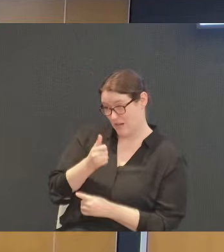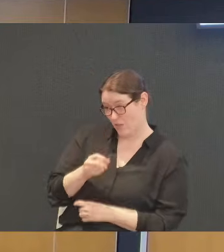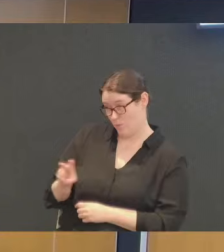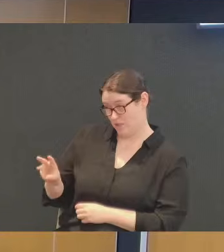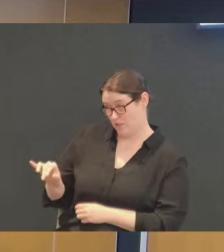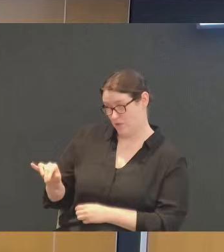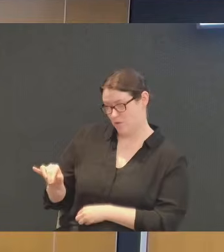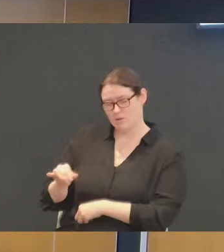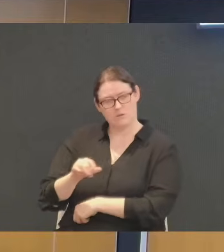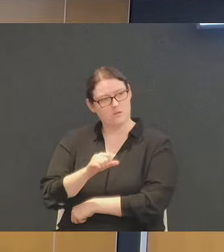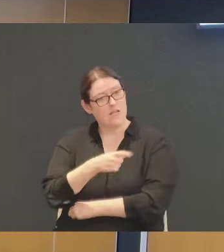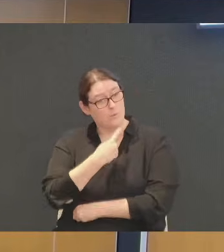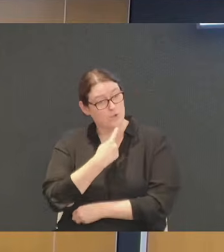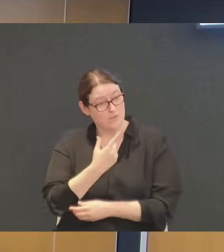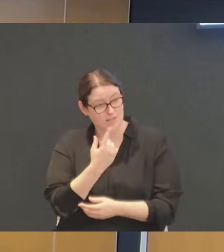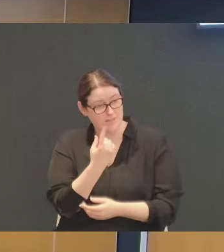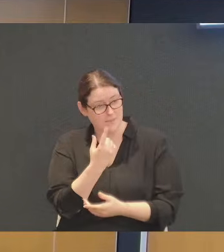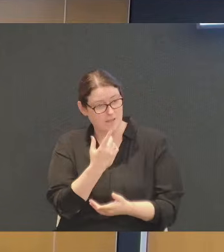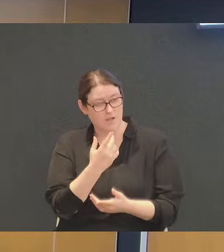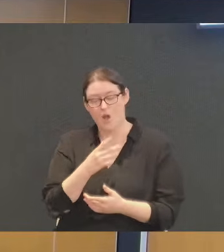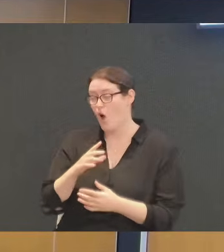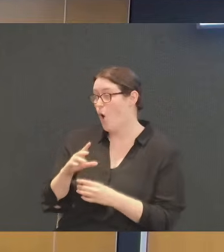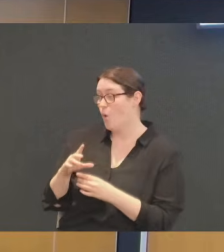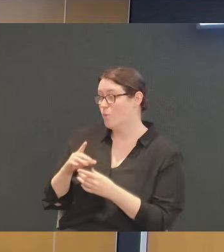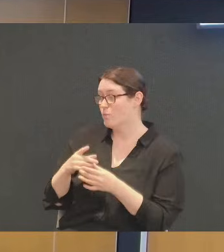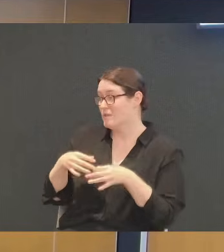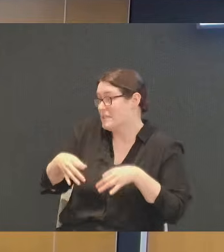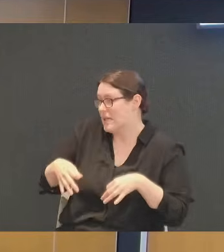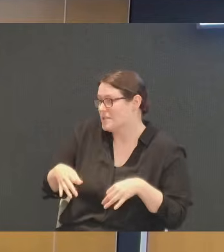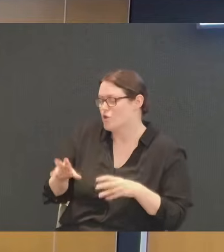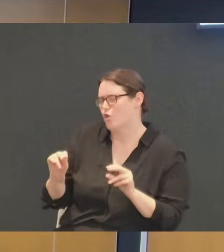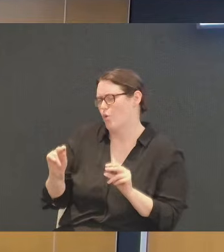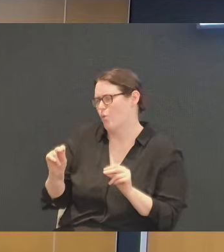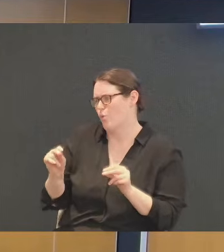you were going to say something about Oh, about about them. Uh, no, I don't have anything more to